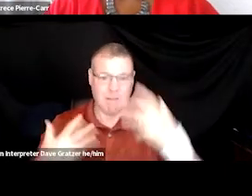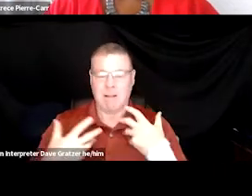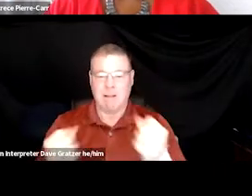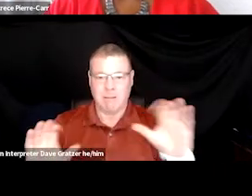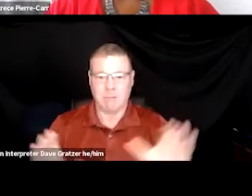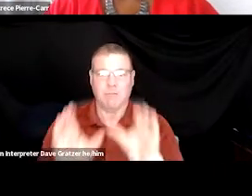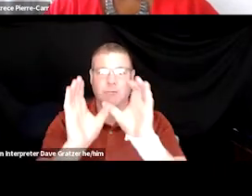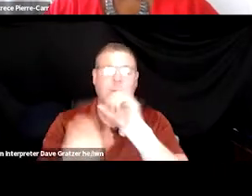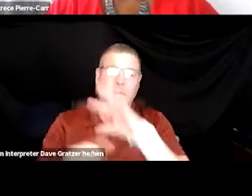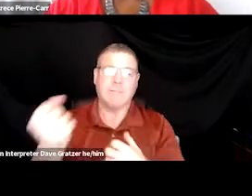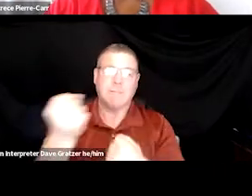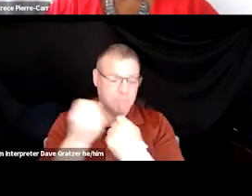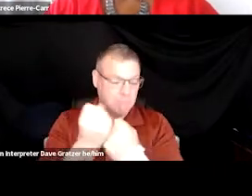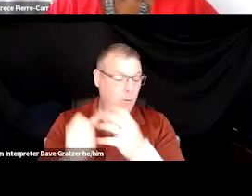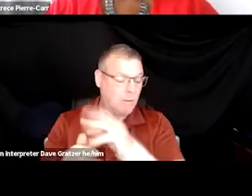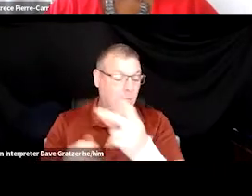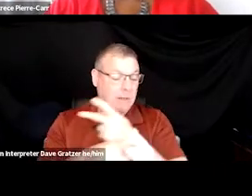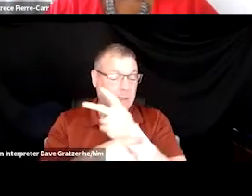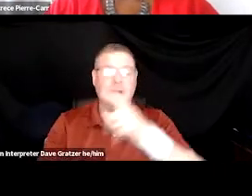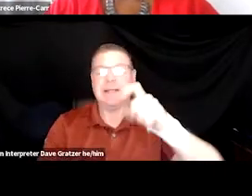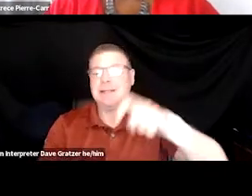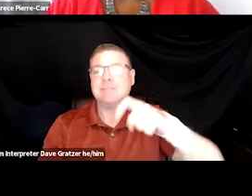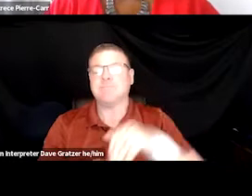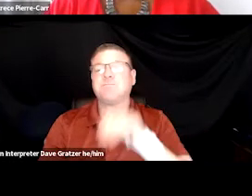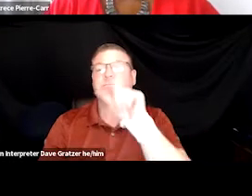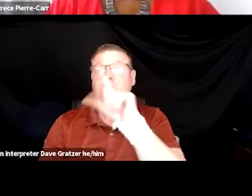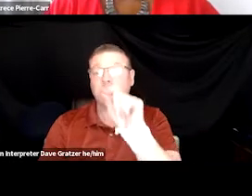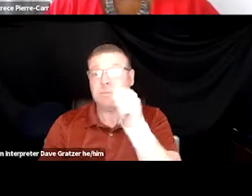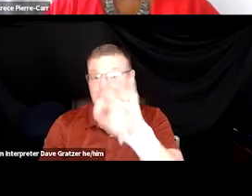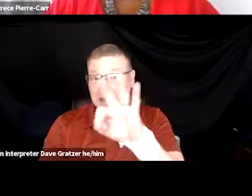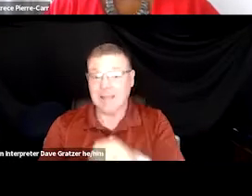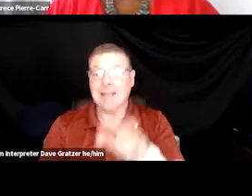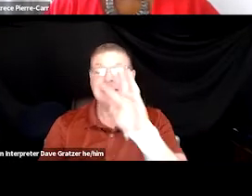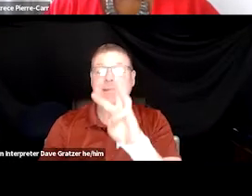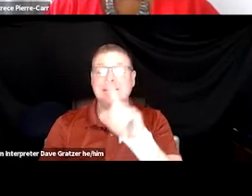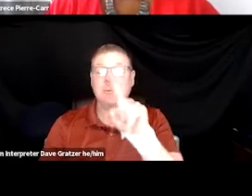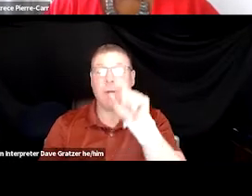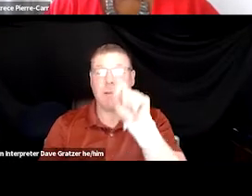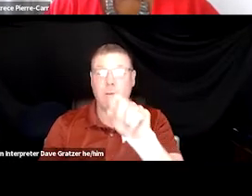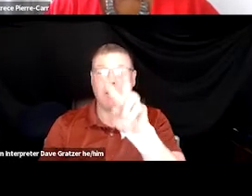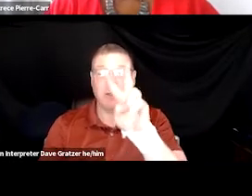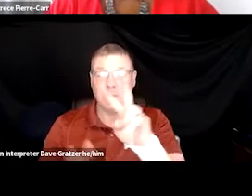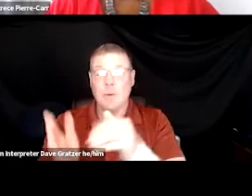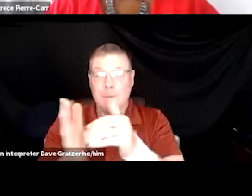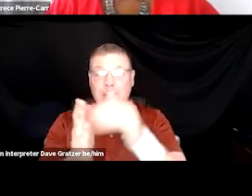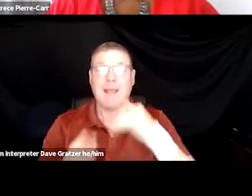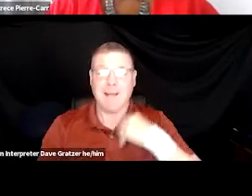the support and care they need. In 2019 61.2 million Americans had a mental illness